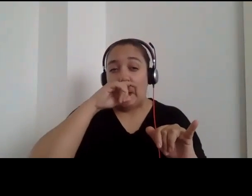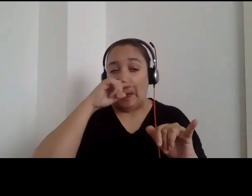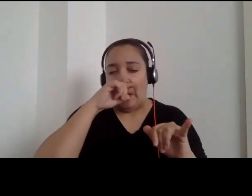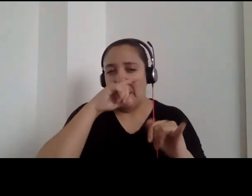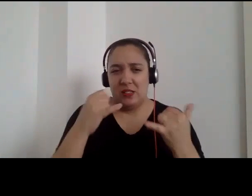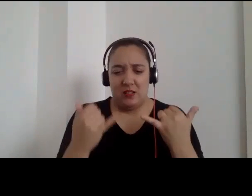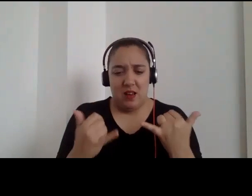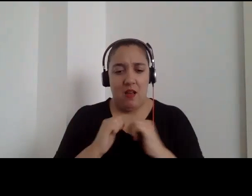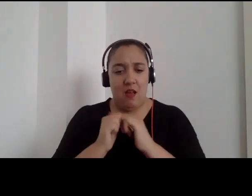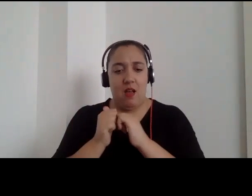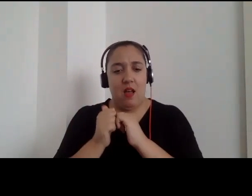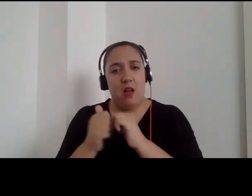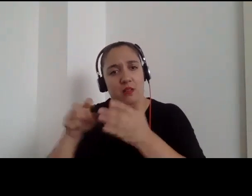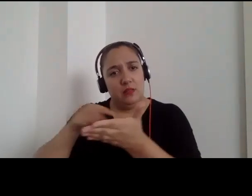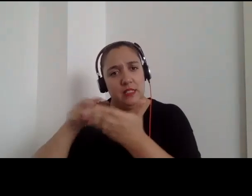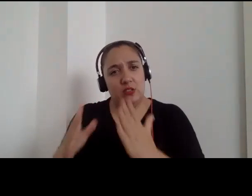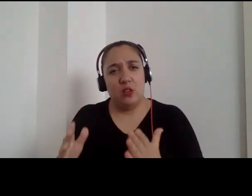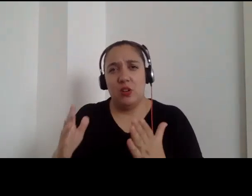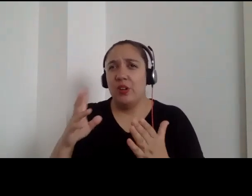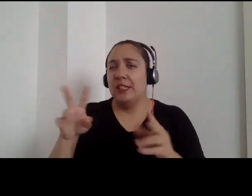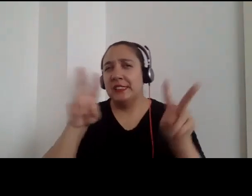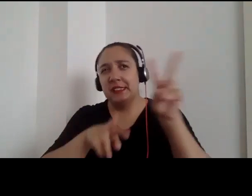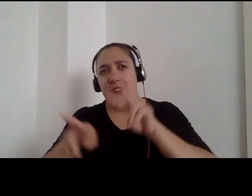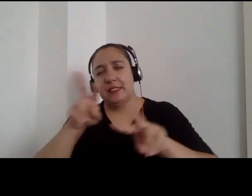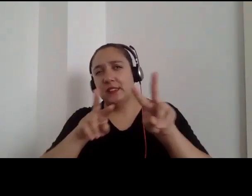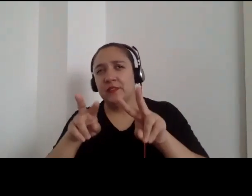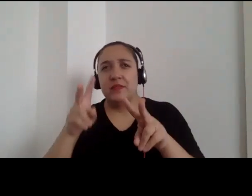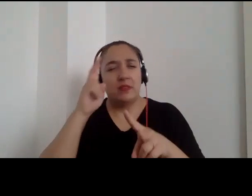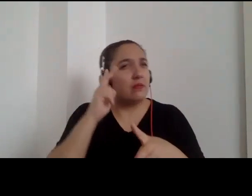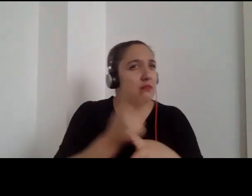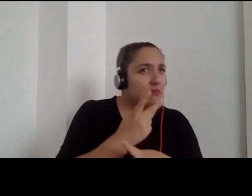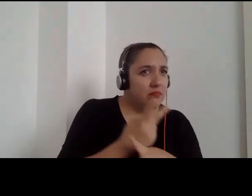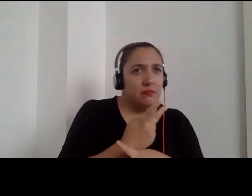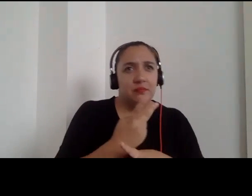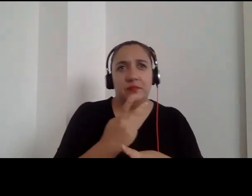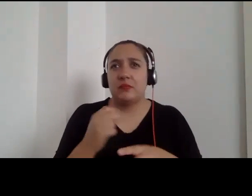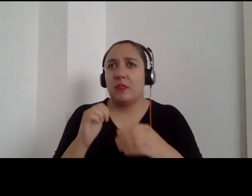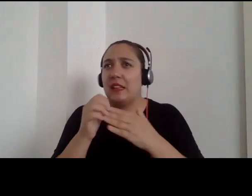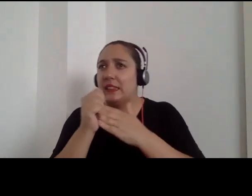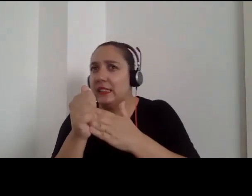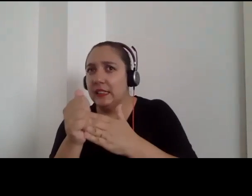doing, how they're hinking, what kind of things they're leading or not, how they're resting or not resting and